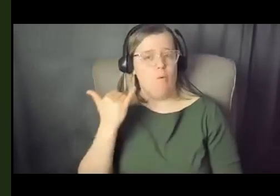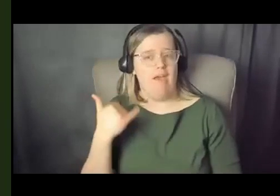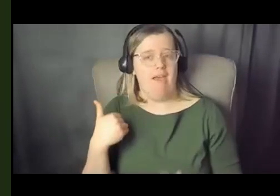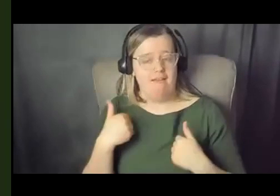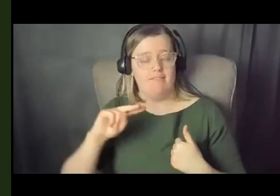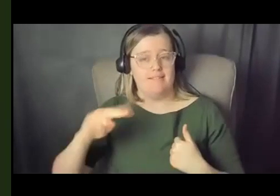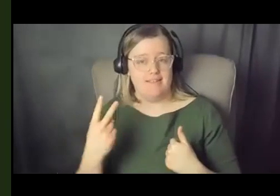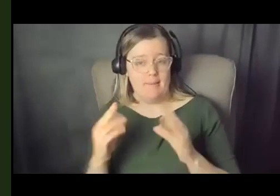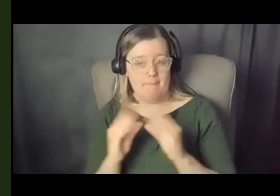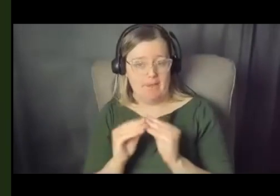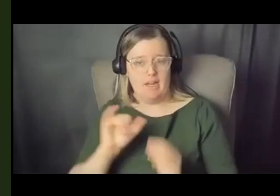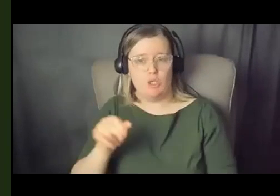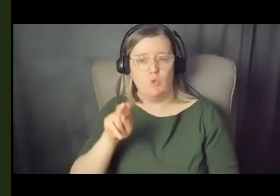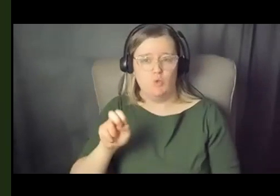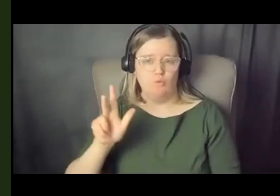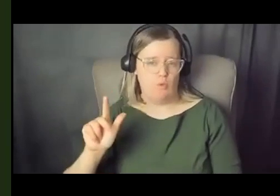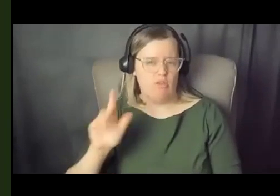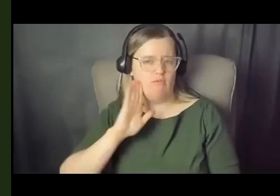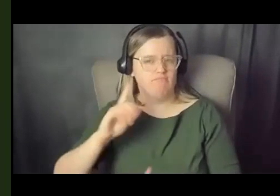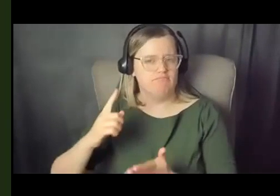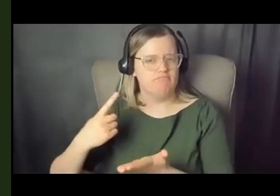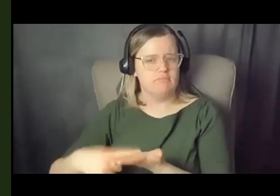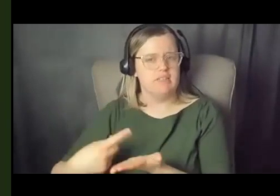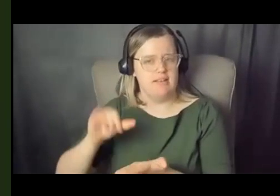And our environmental planner, Jacob Shepard, will be talking